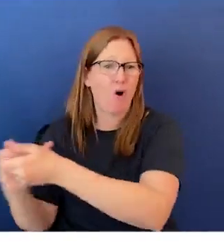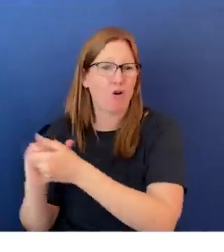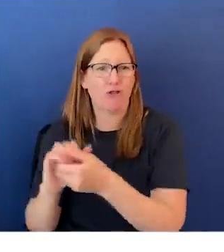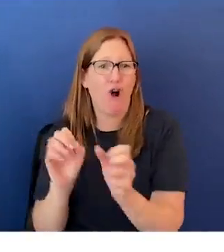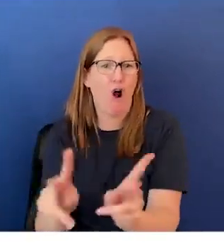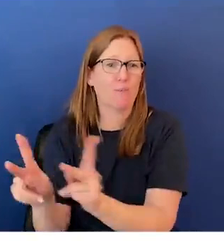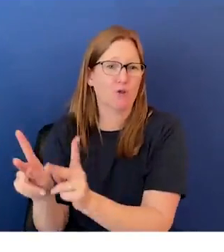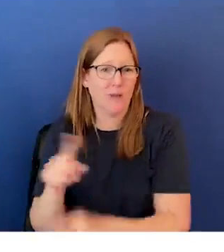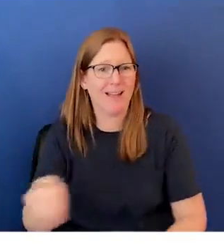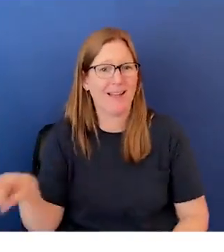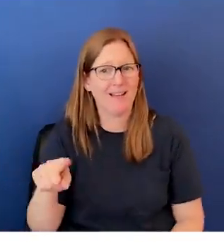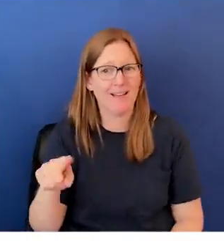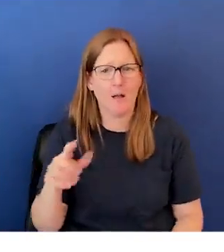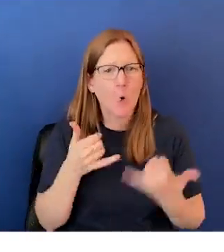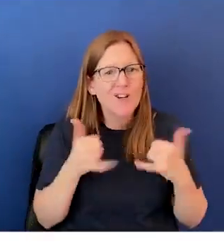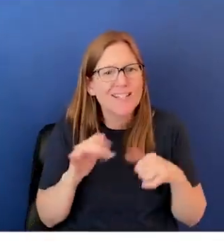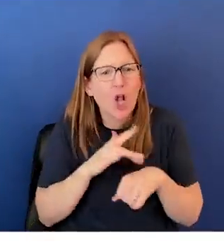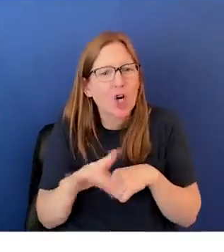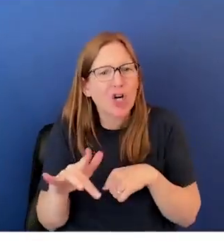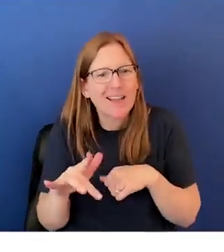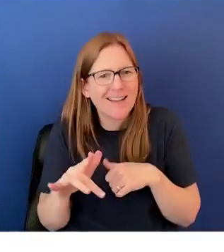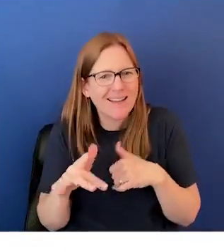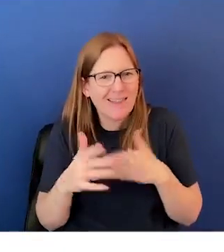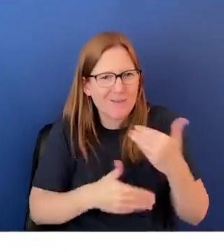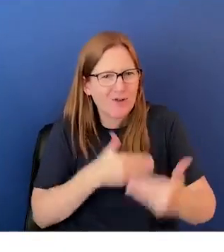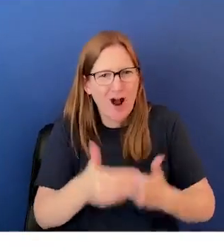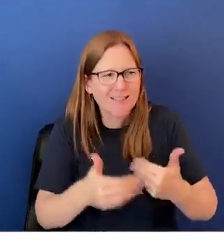And we're early on in trying to figure out some of the operational aspects of that.